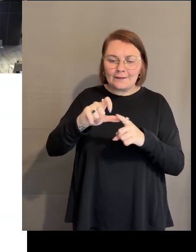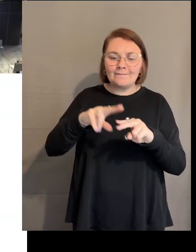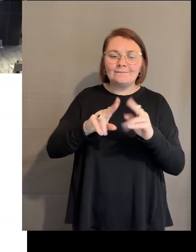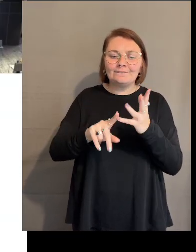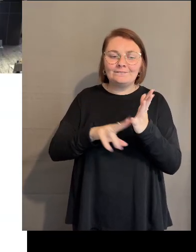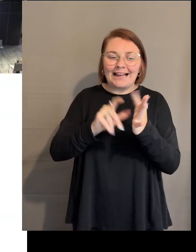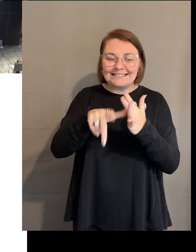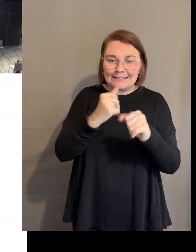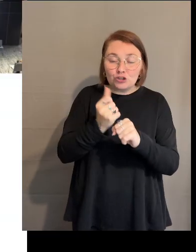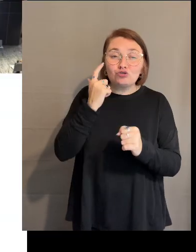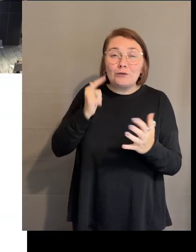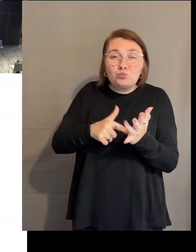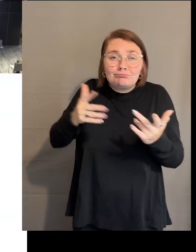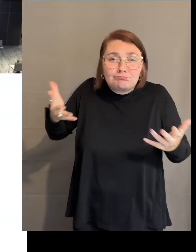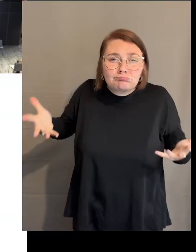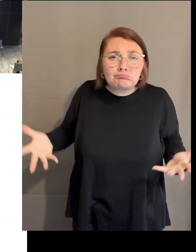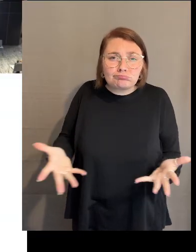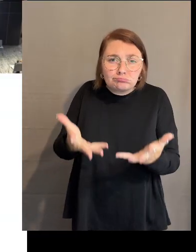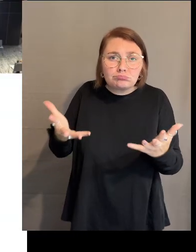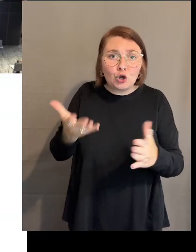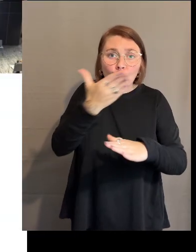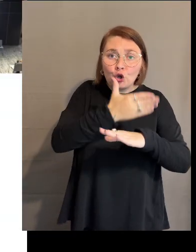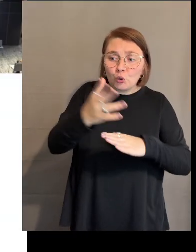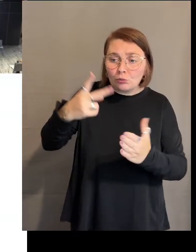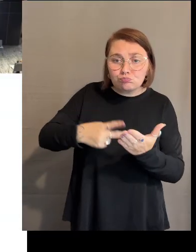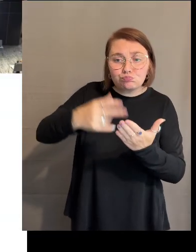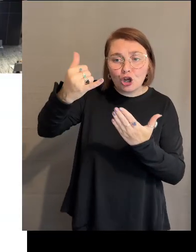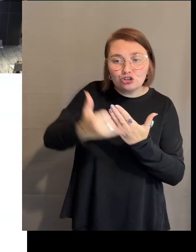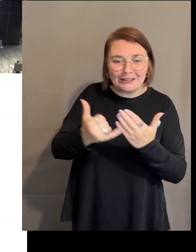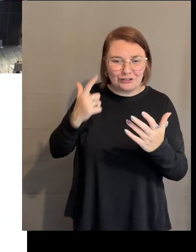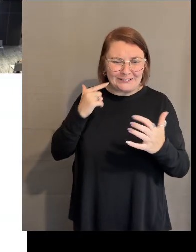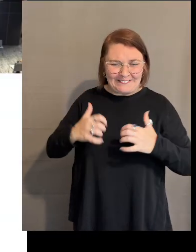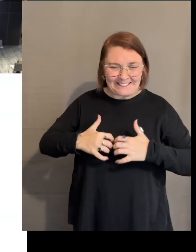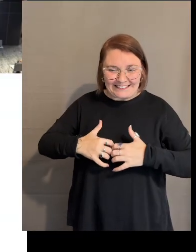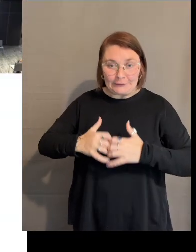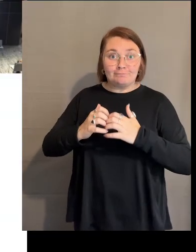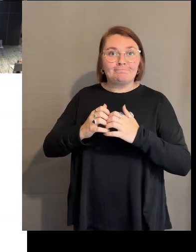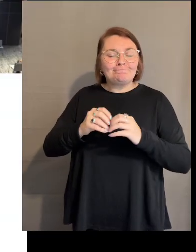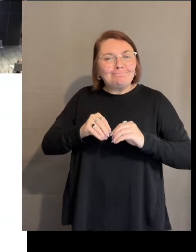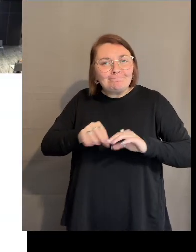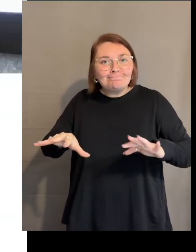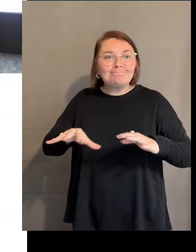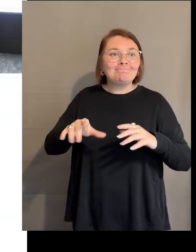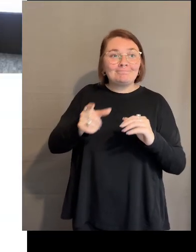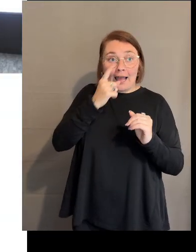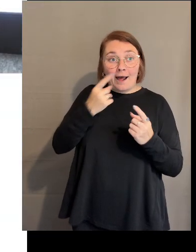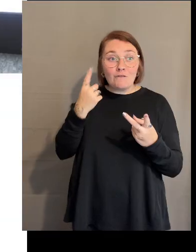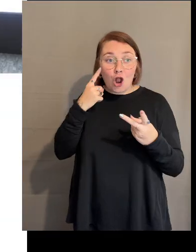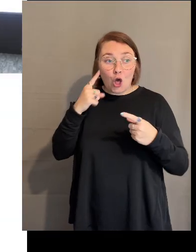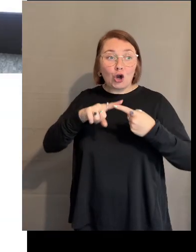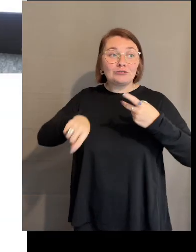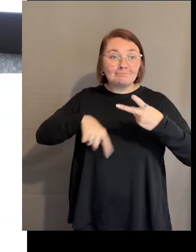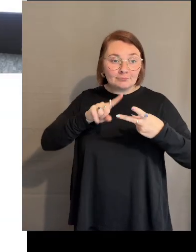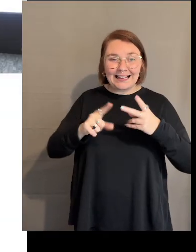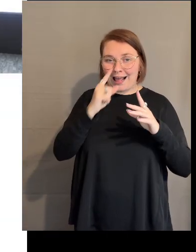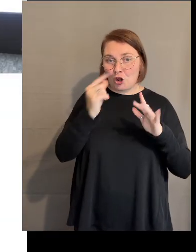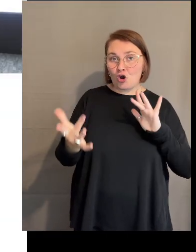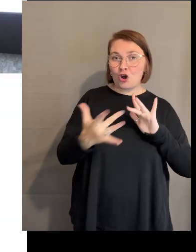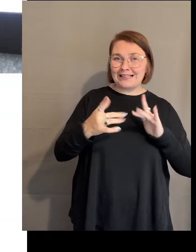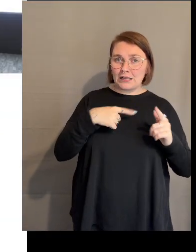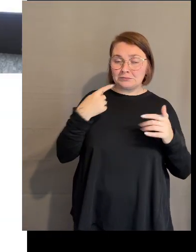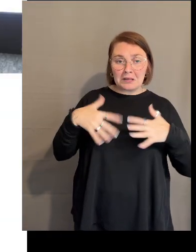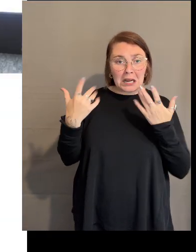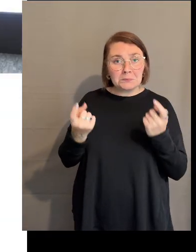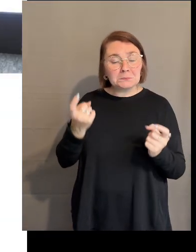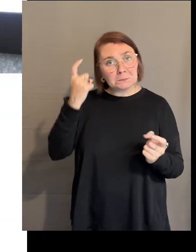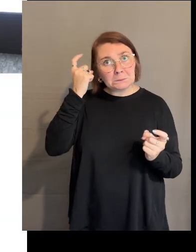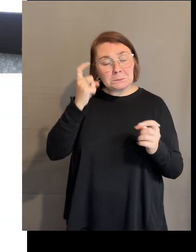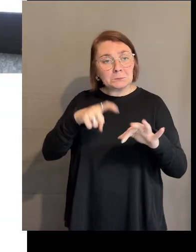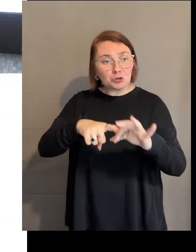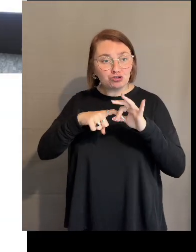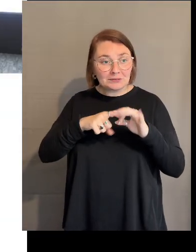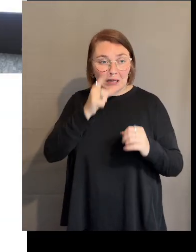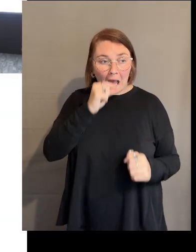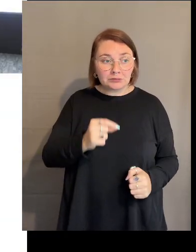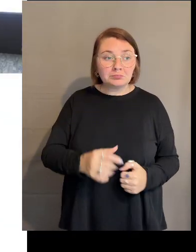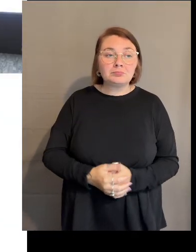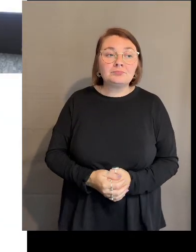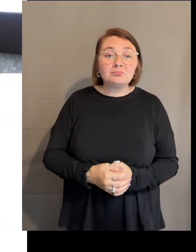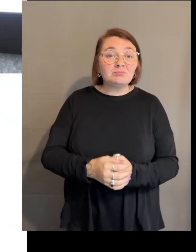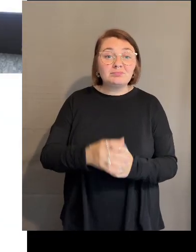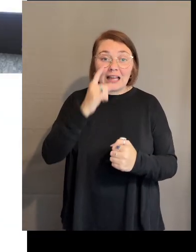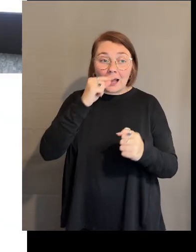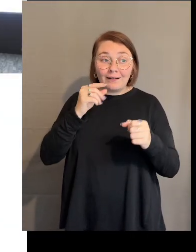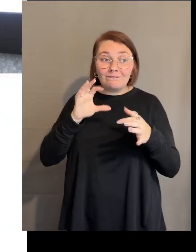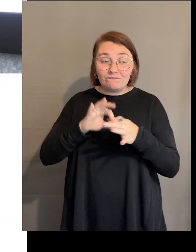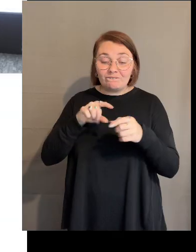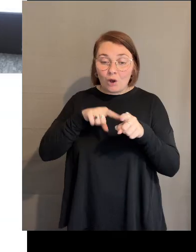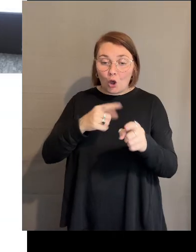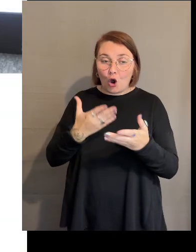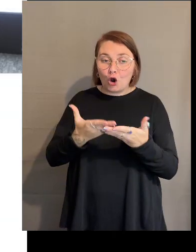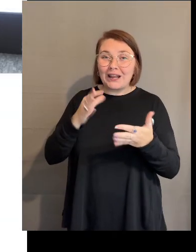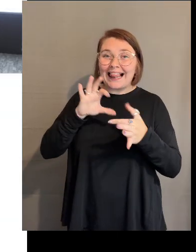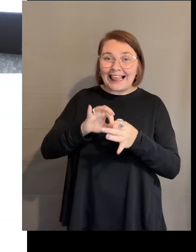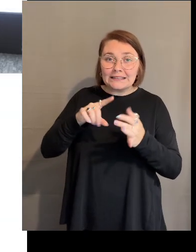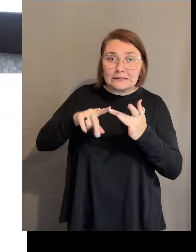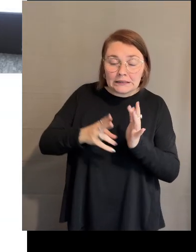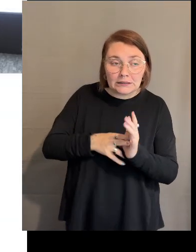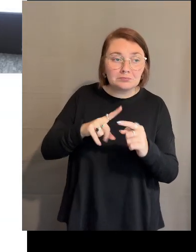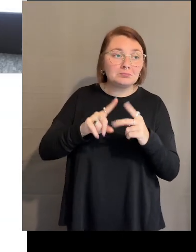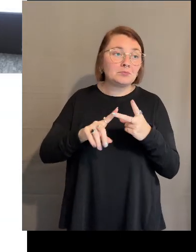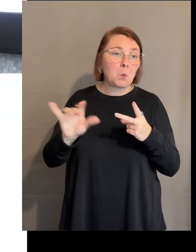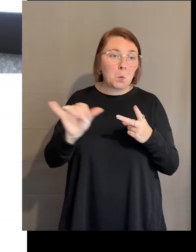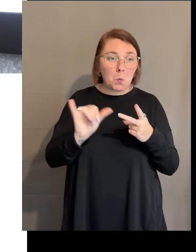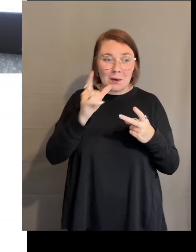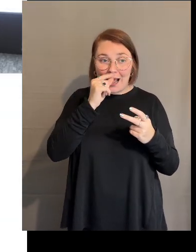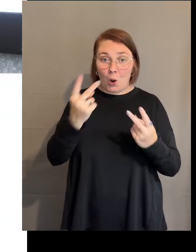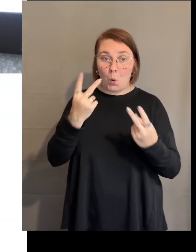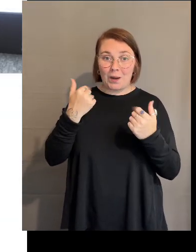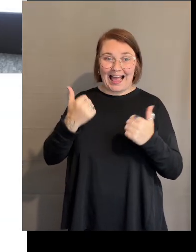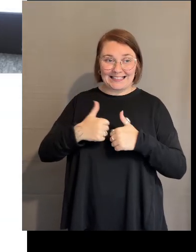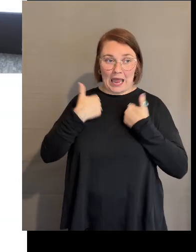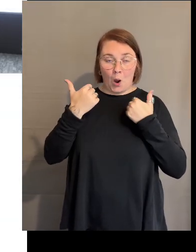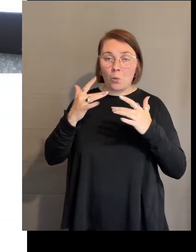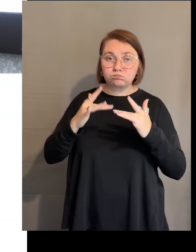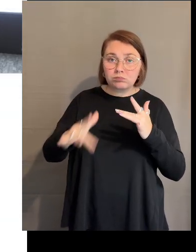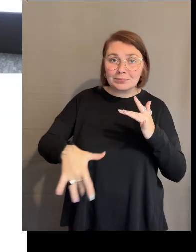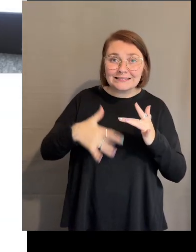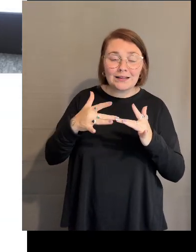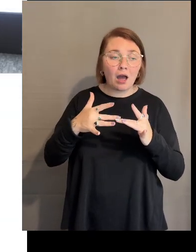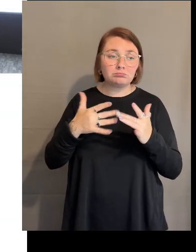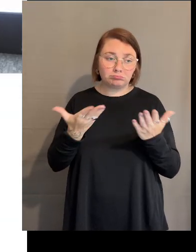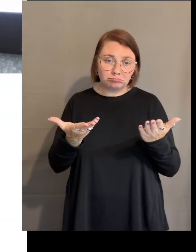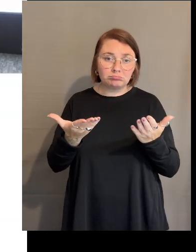You know, new projects trying to get off the ground, so you can have a look at that, and contact us if you have any questions. But yeah, but, you know, you can follow us on LinkedIn, or, you know, look at our website, so where we keep our up-to-date information.